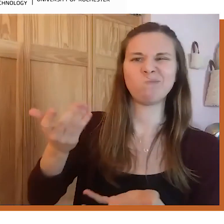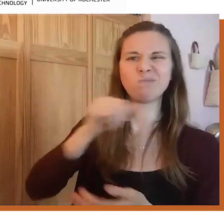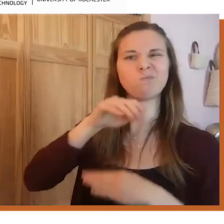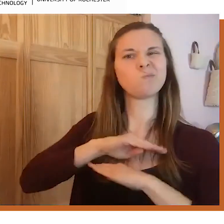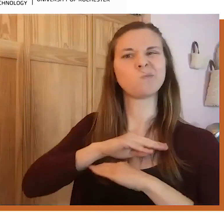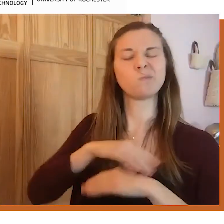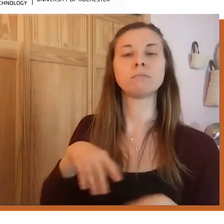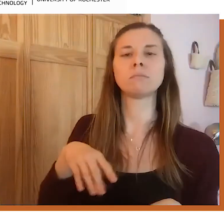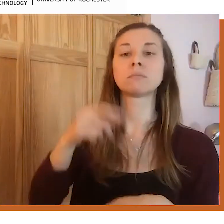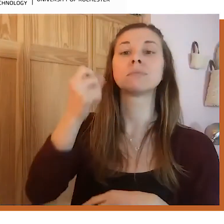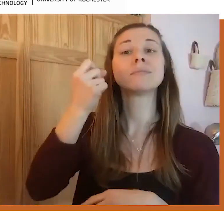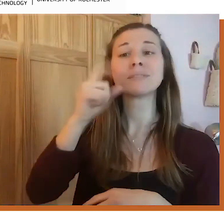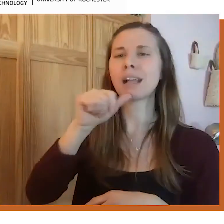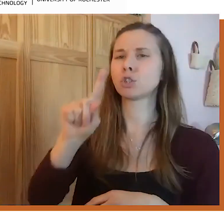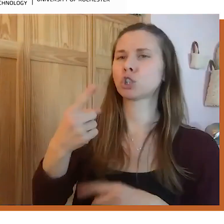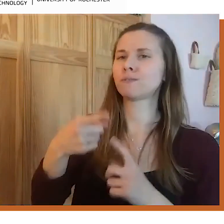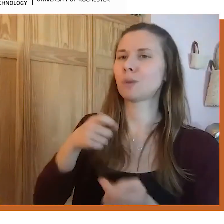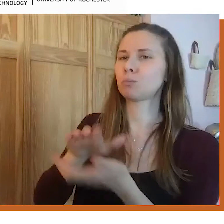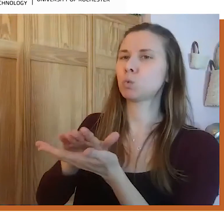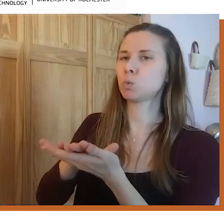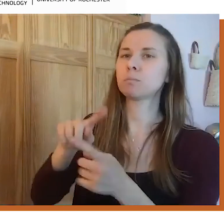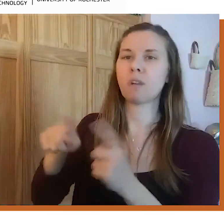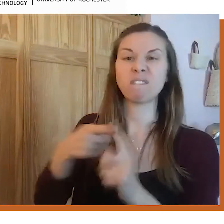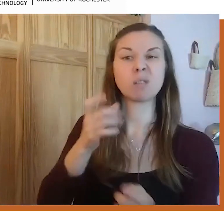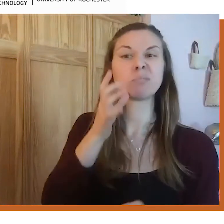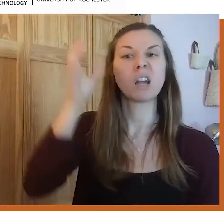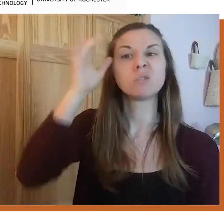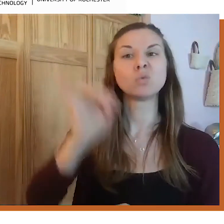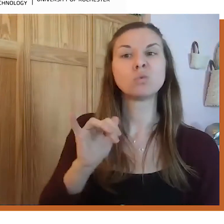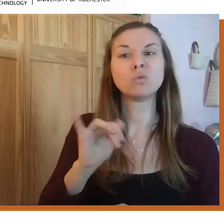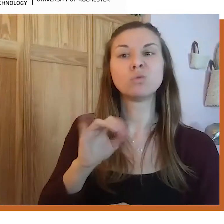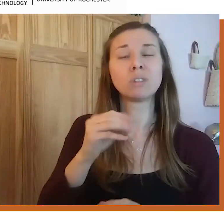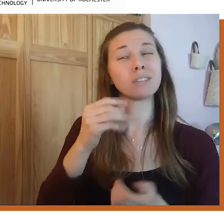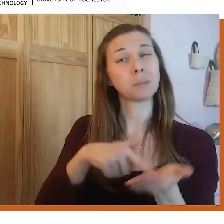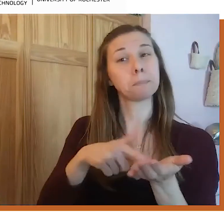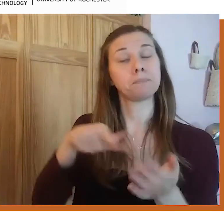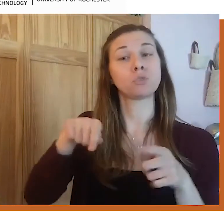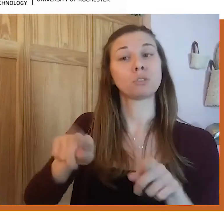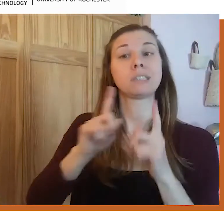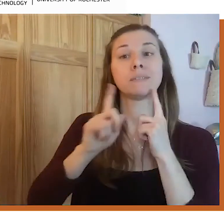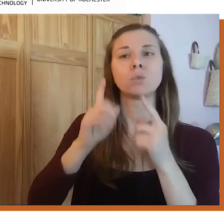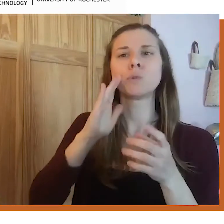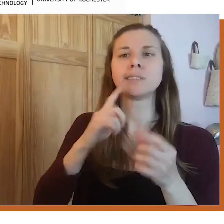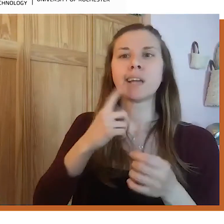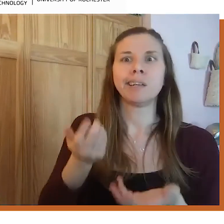with what was learned from school and from parents. Often when the women that we interviewed